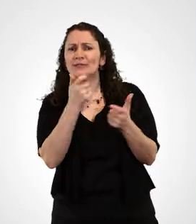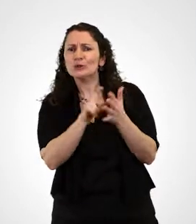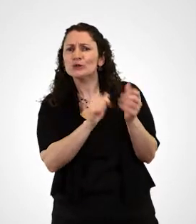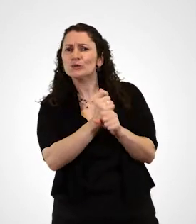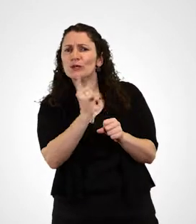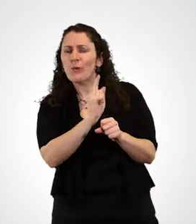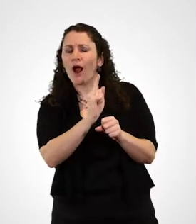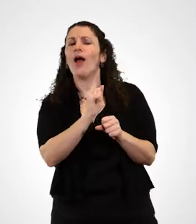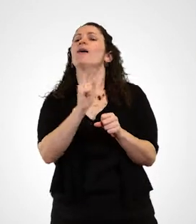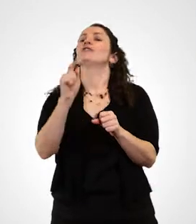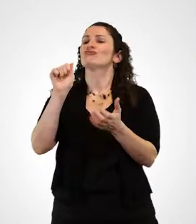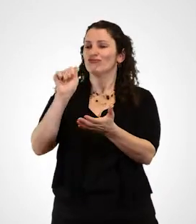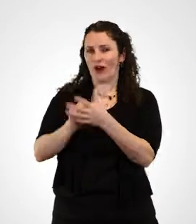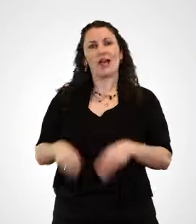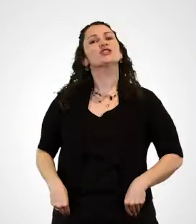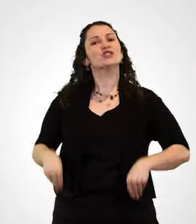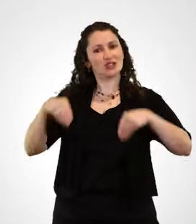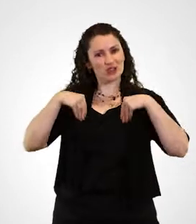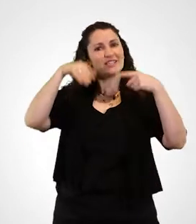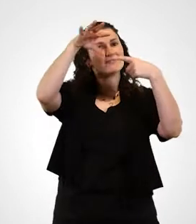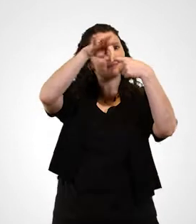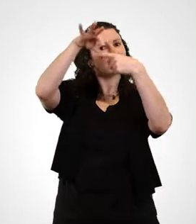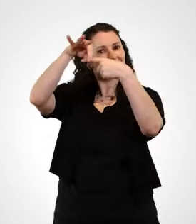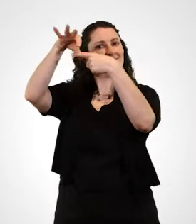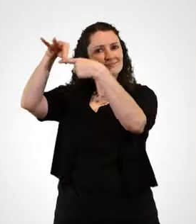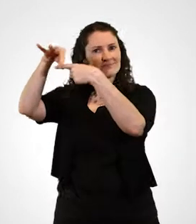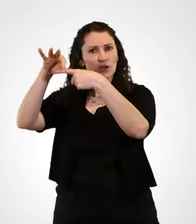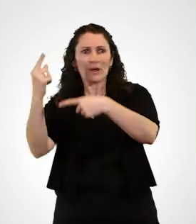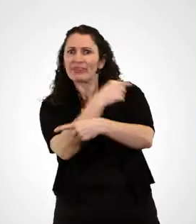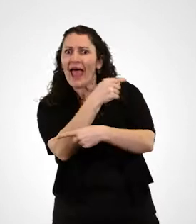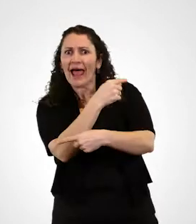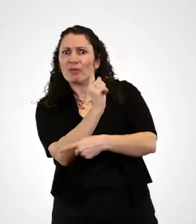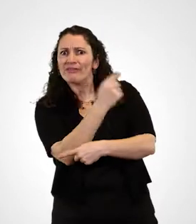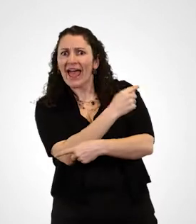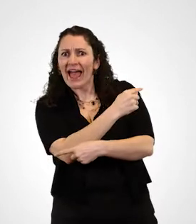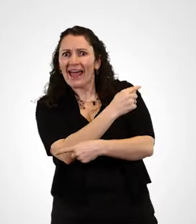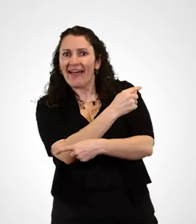She's hanging out the sheet. What is that? Ghost.